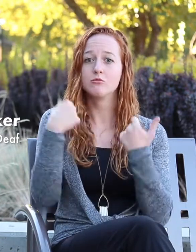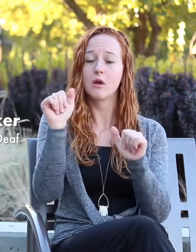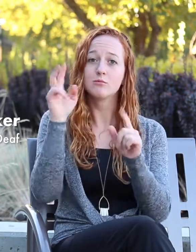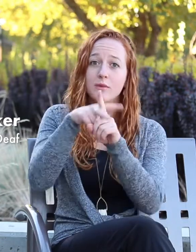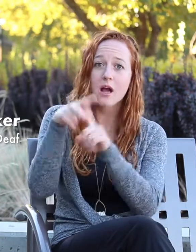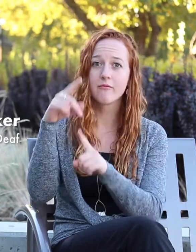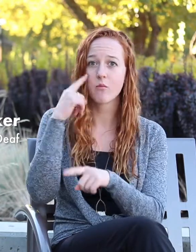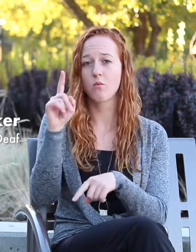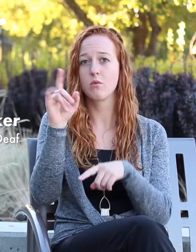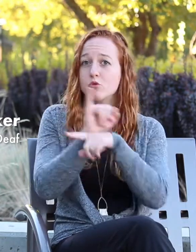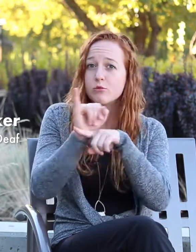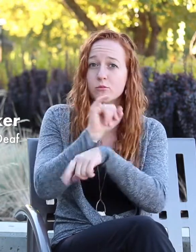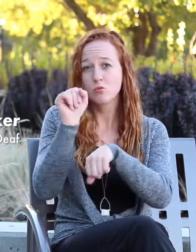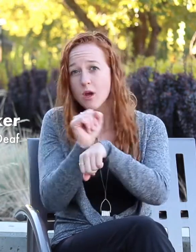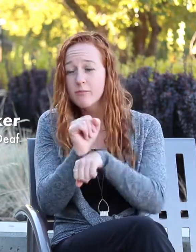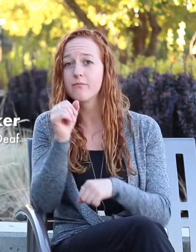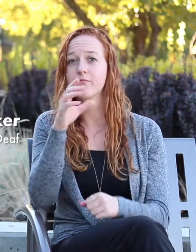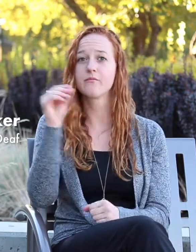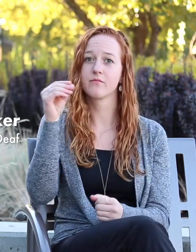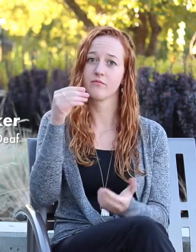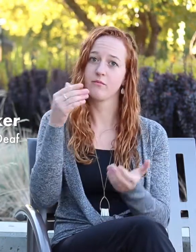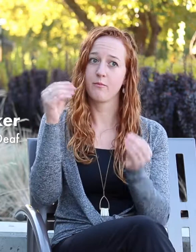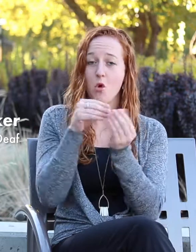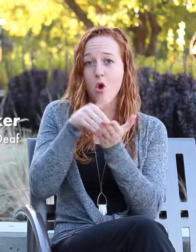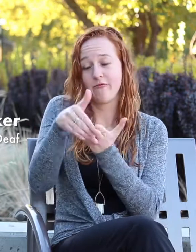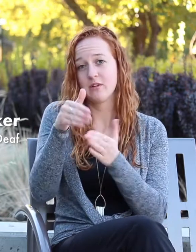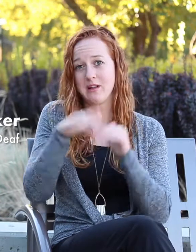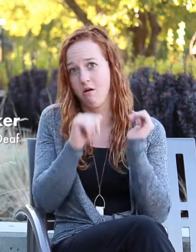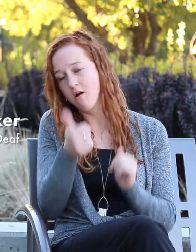When it comes to internships and jobs, more often than not, I get turned down